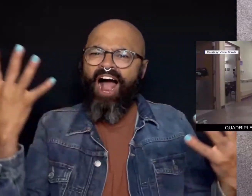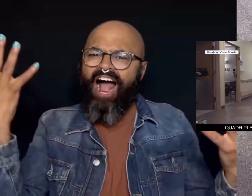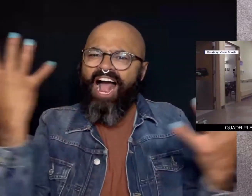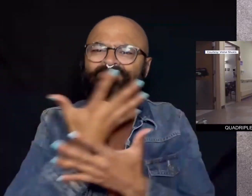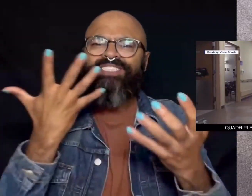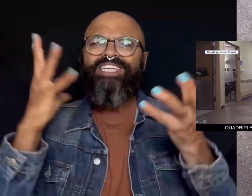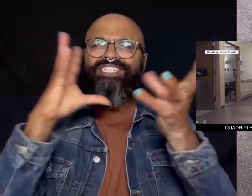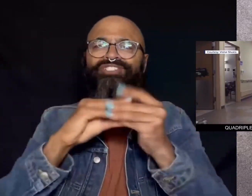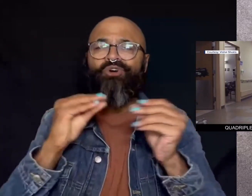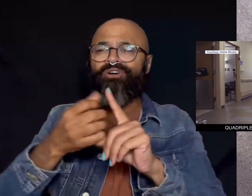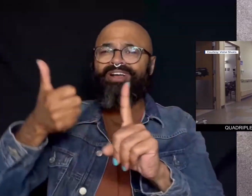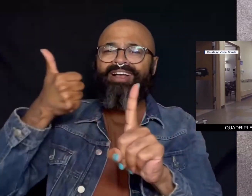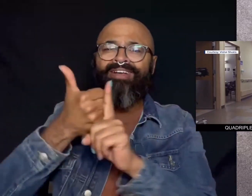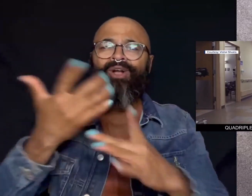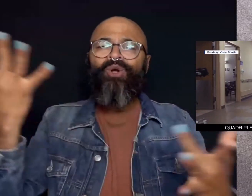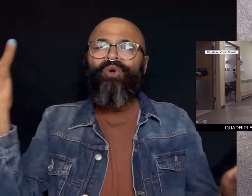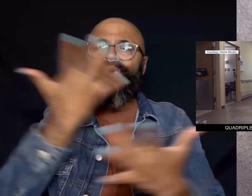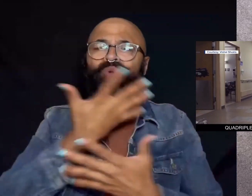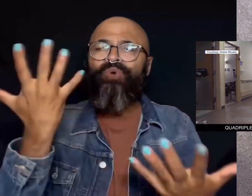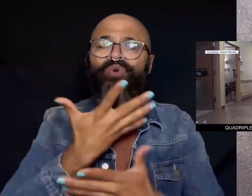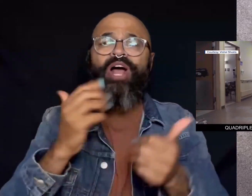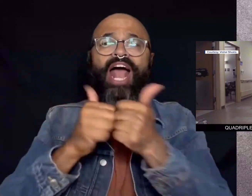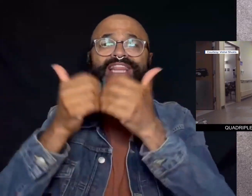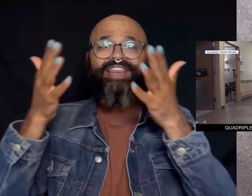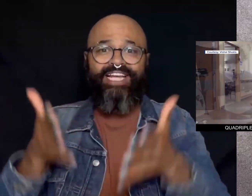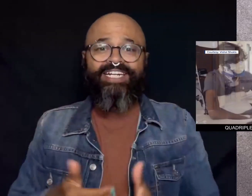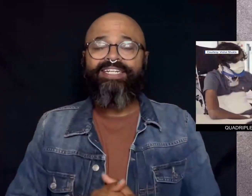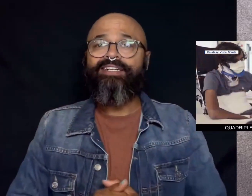Take a look at this amazing story of an extreme athlete.